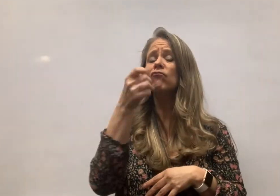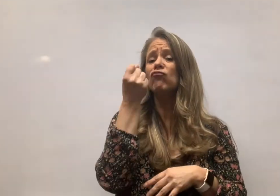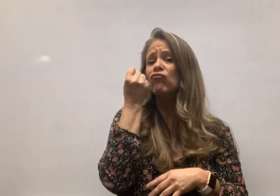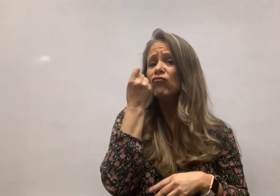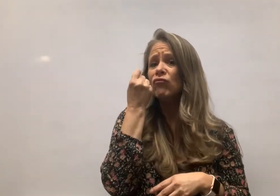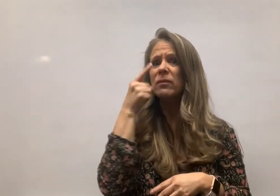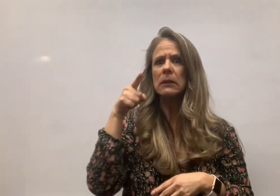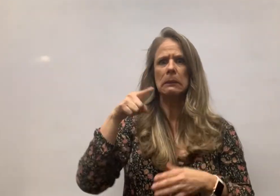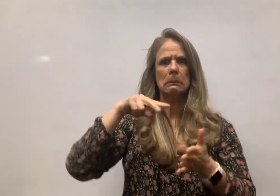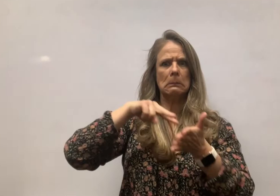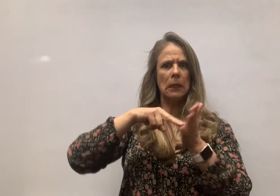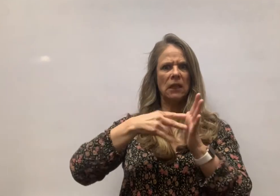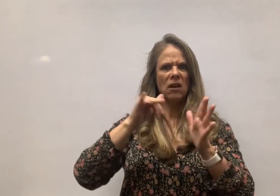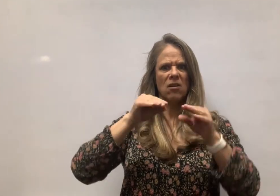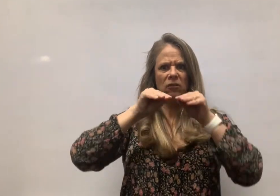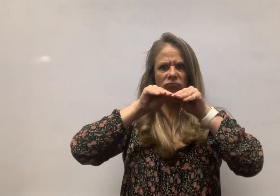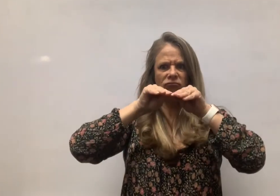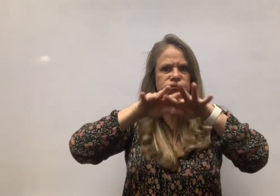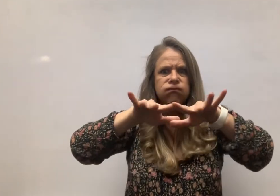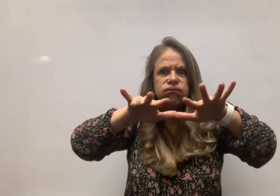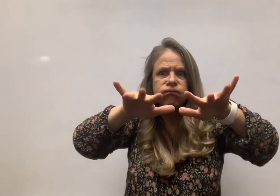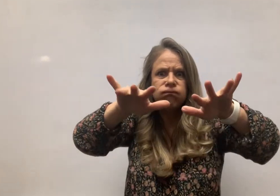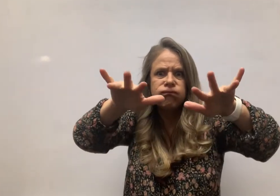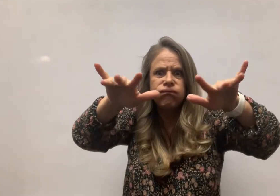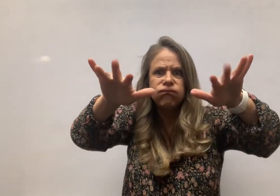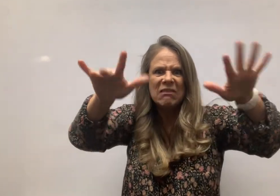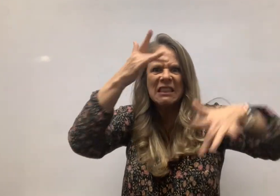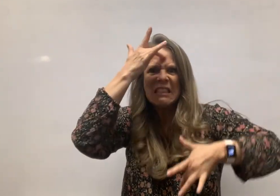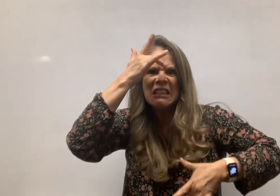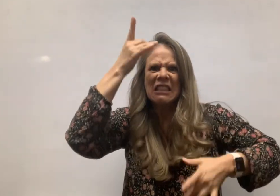Understand that it does not mean it spreads